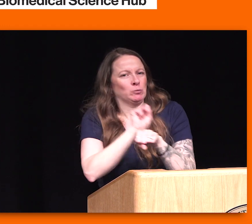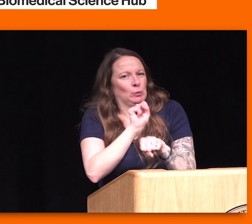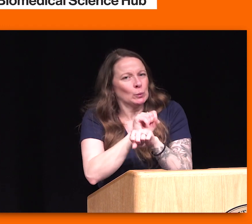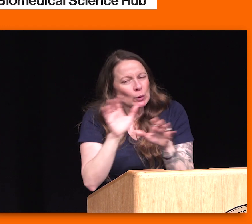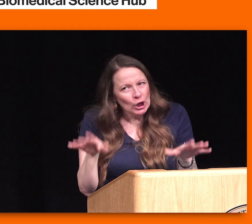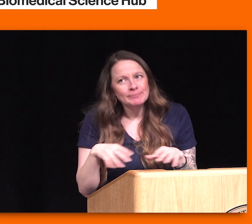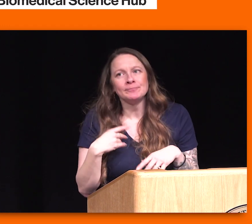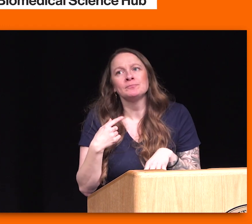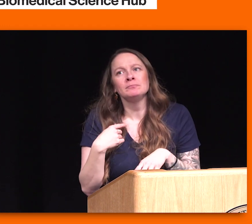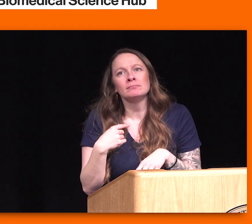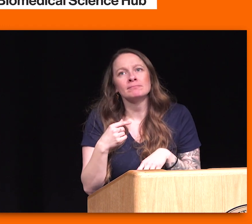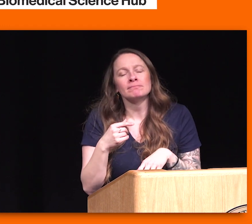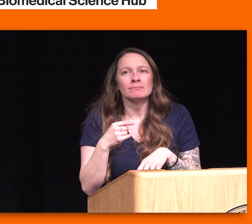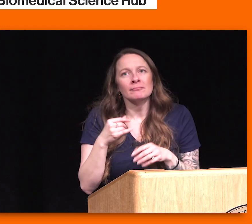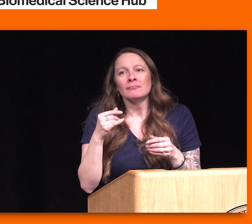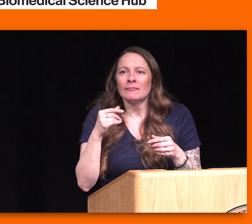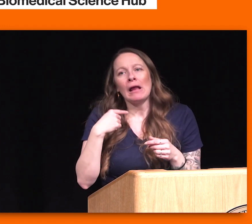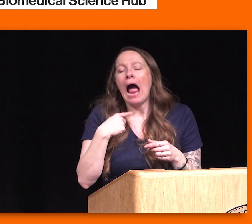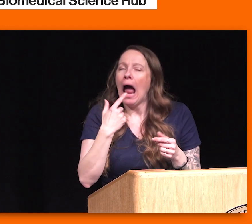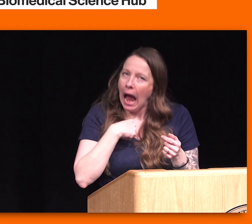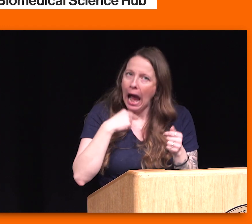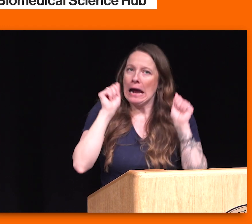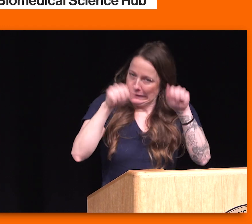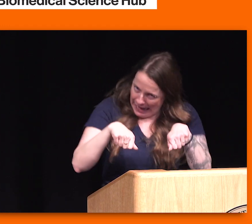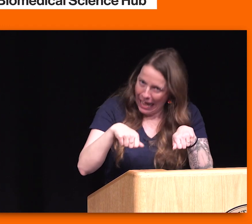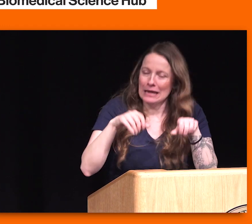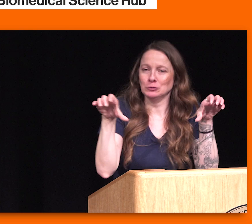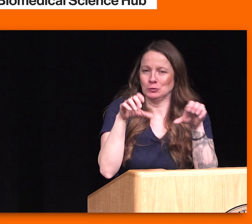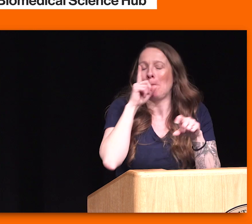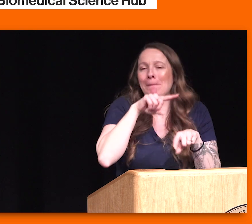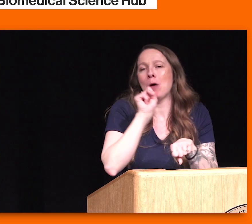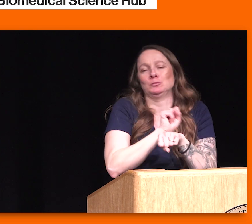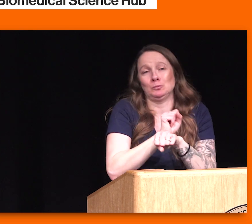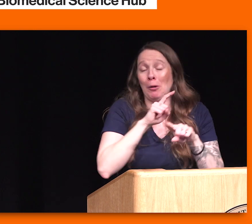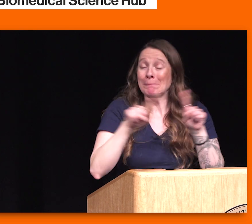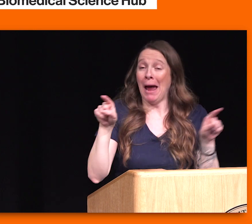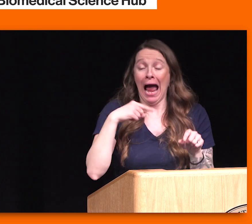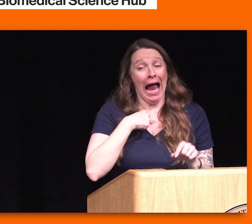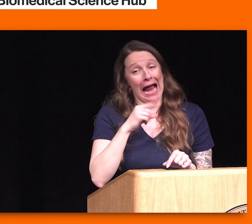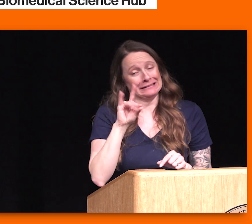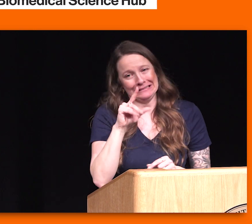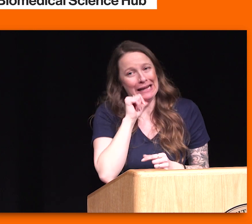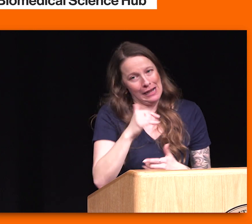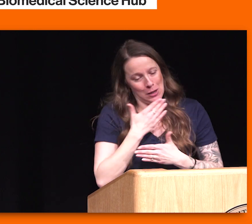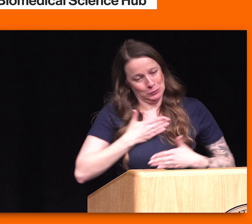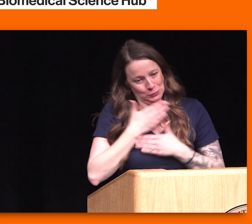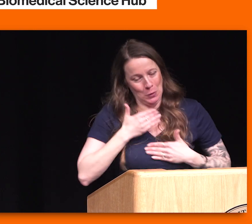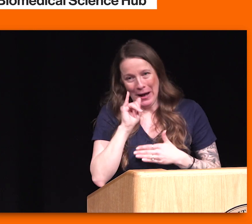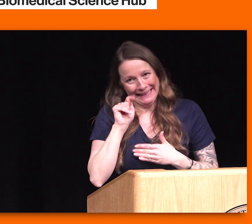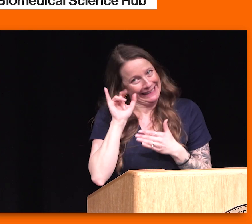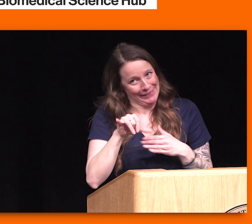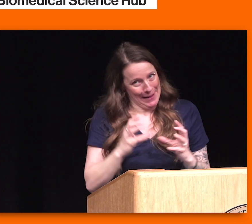I did a lot of work with mice models. And I can work with mice, but I have to say